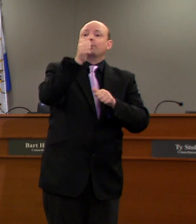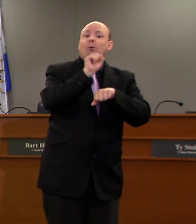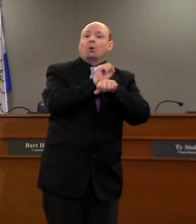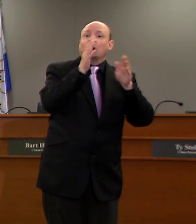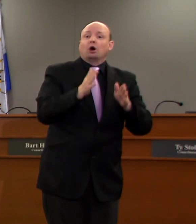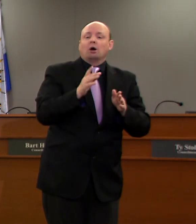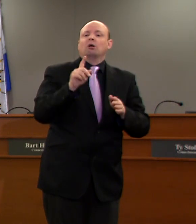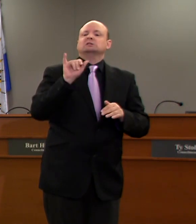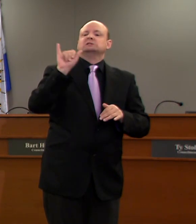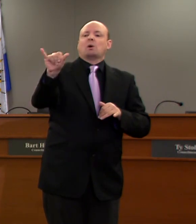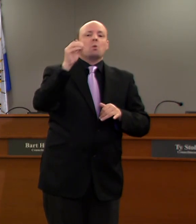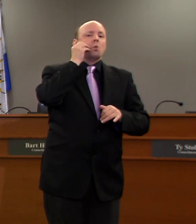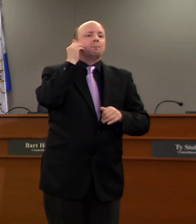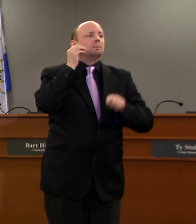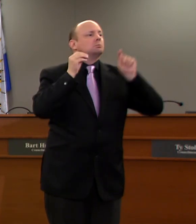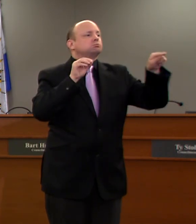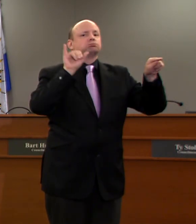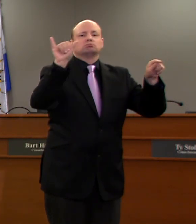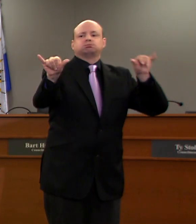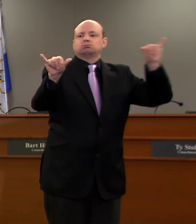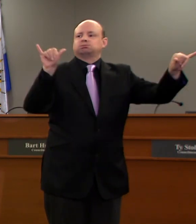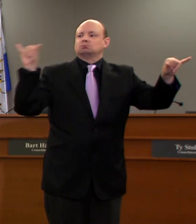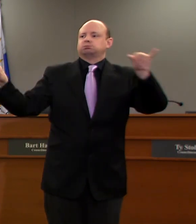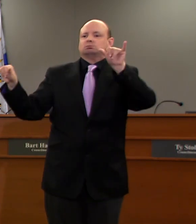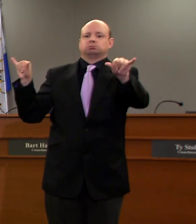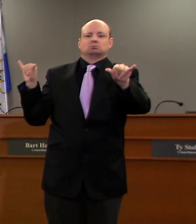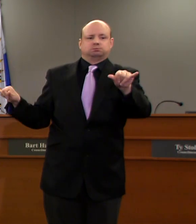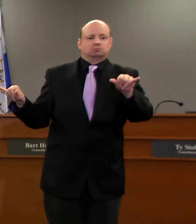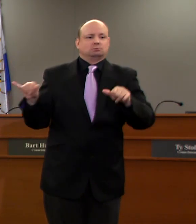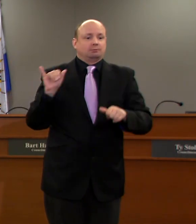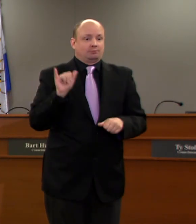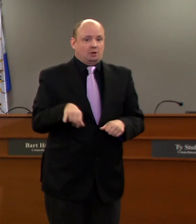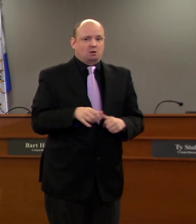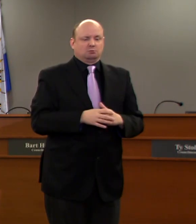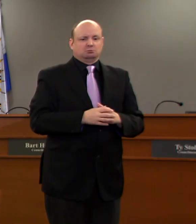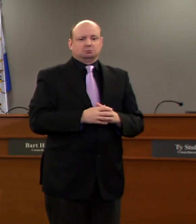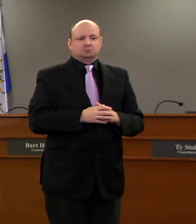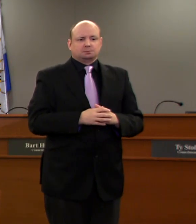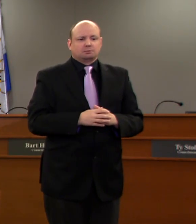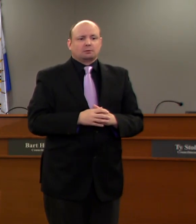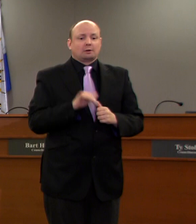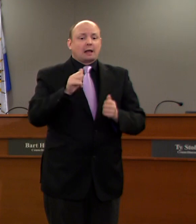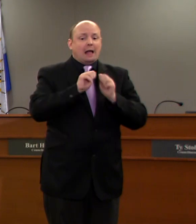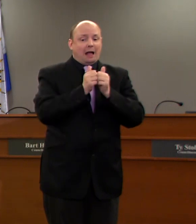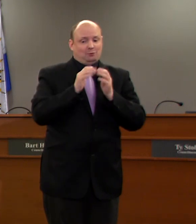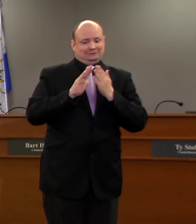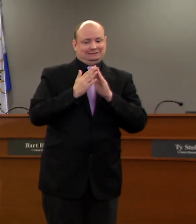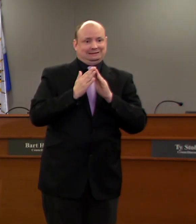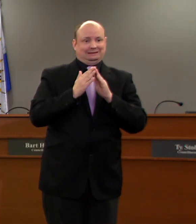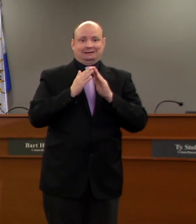Another service adaptation is city building and fire inspections beginning today, the